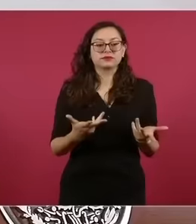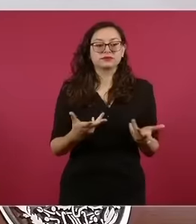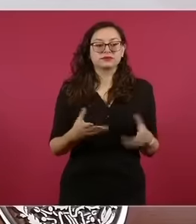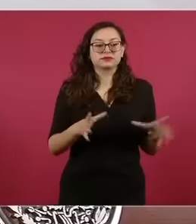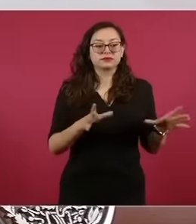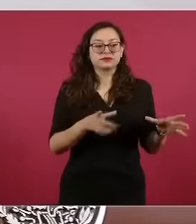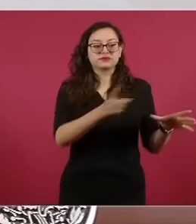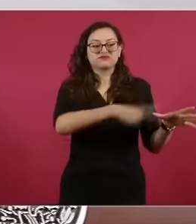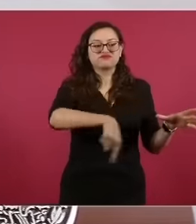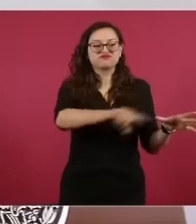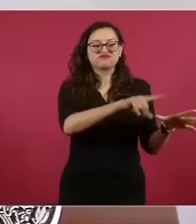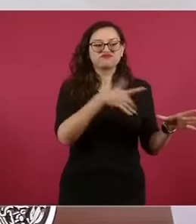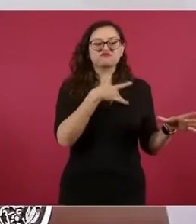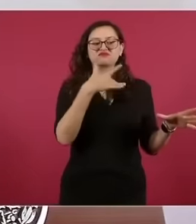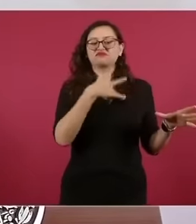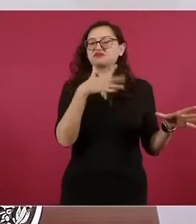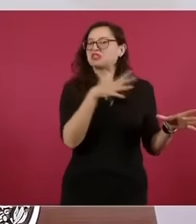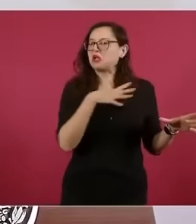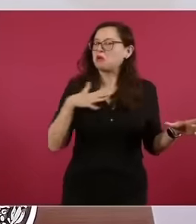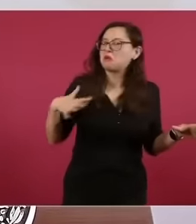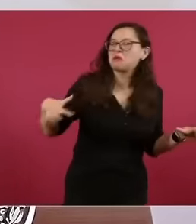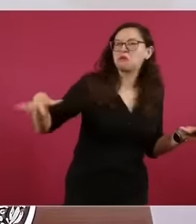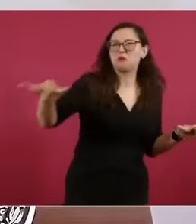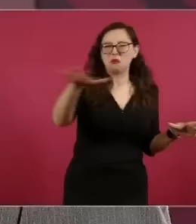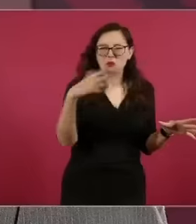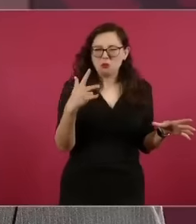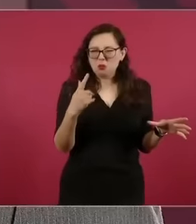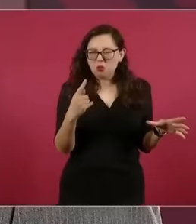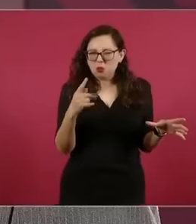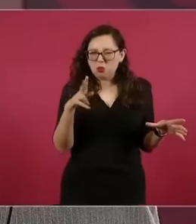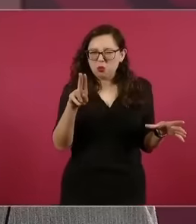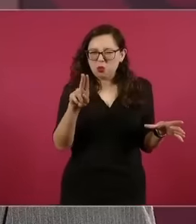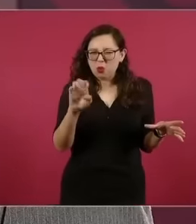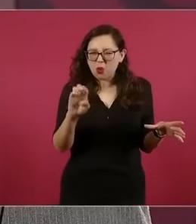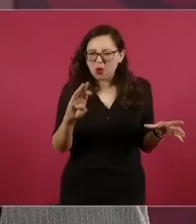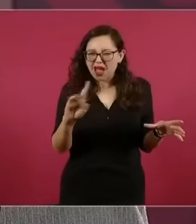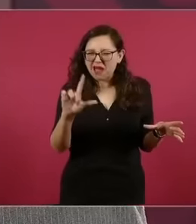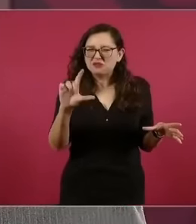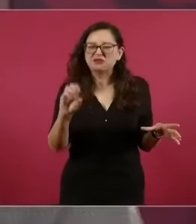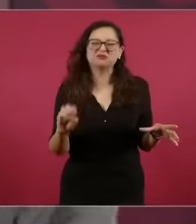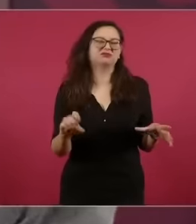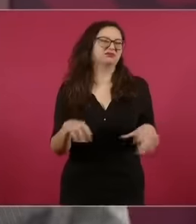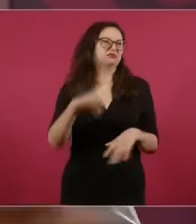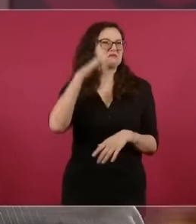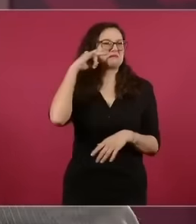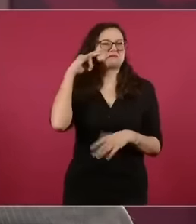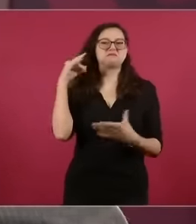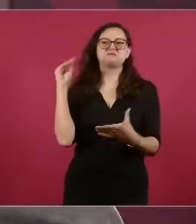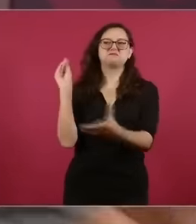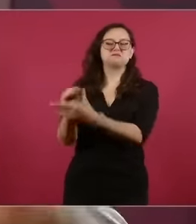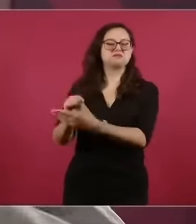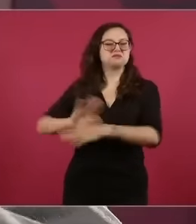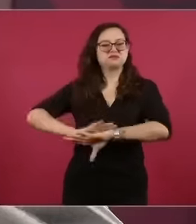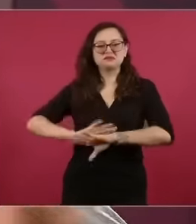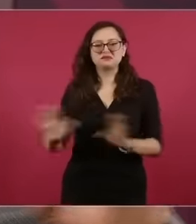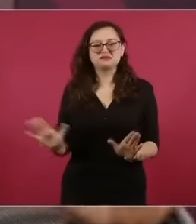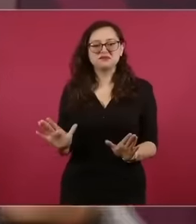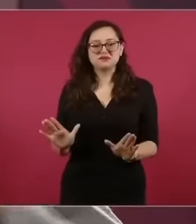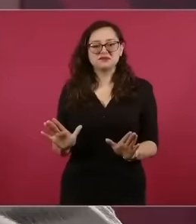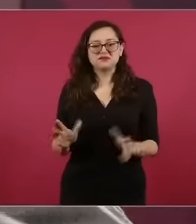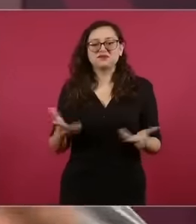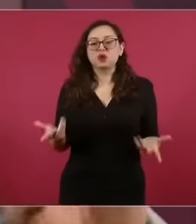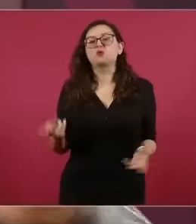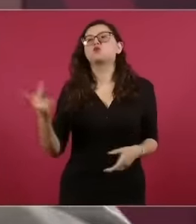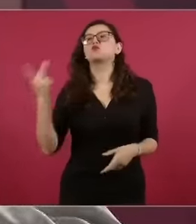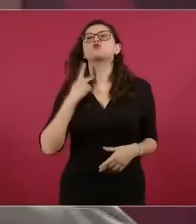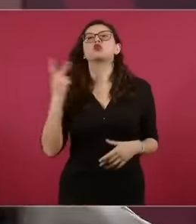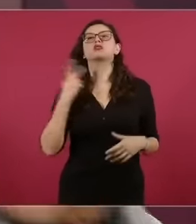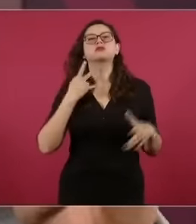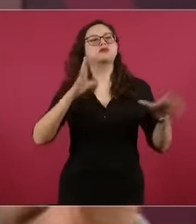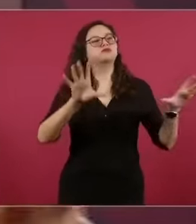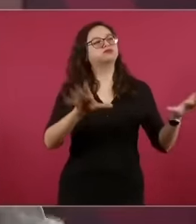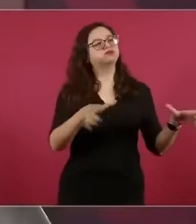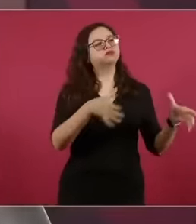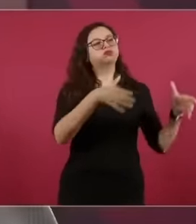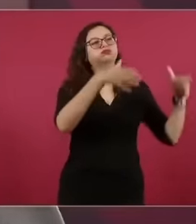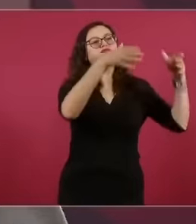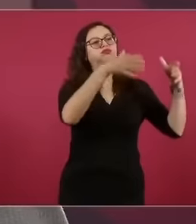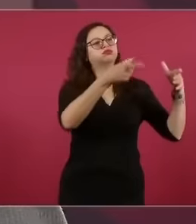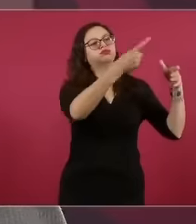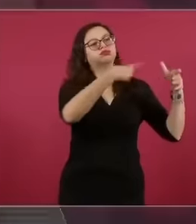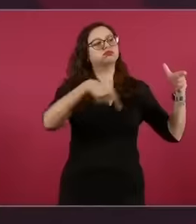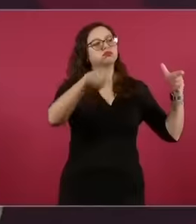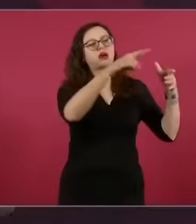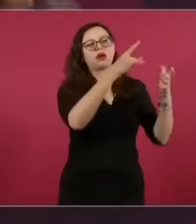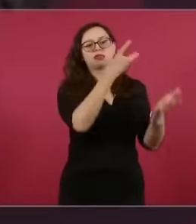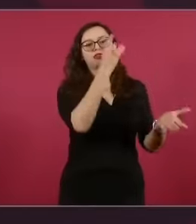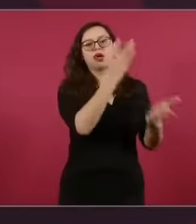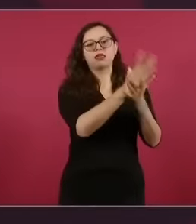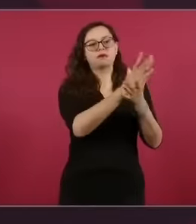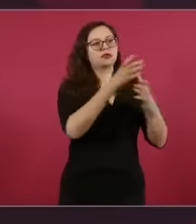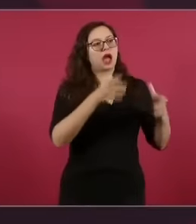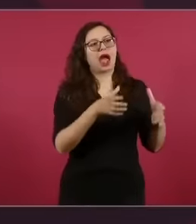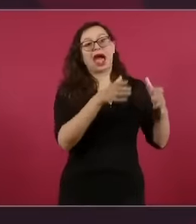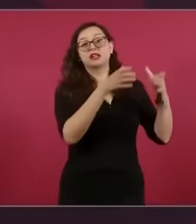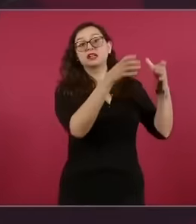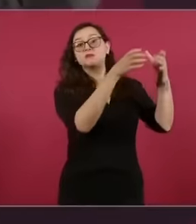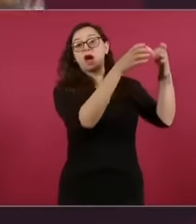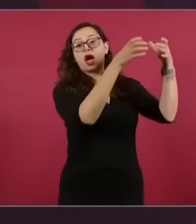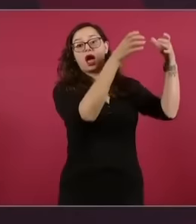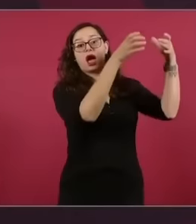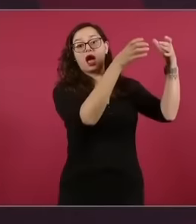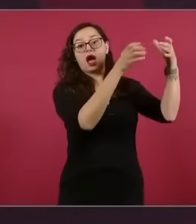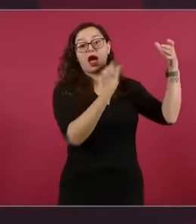exist, so politics was a matter for the politicians from above